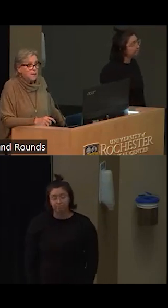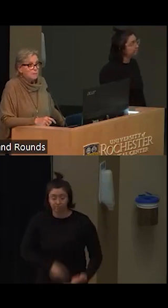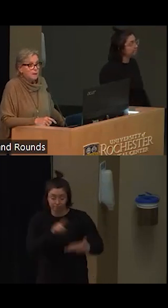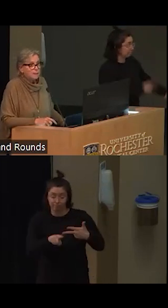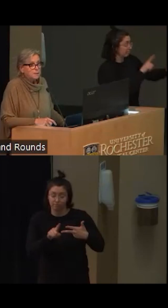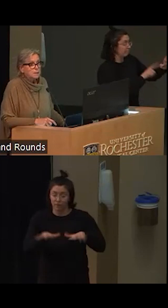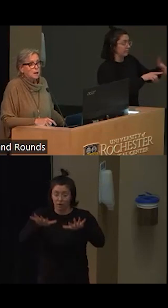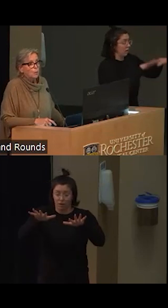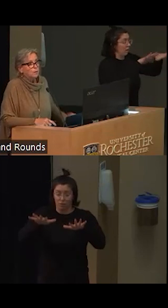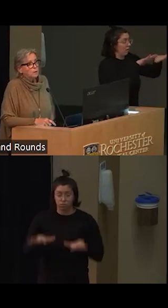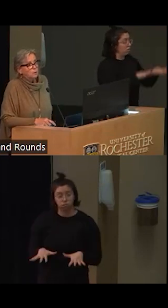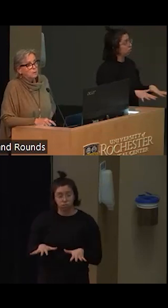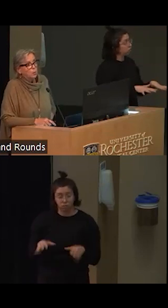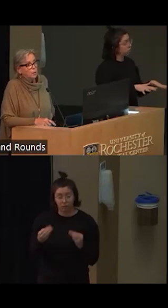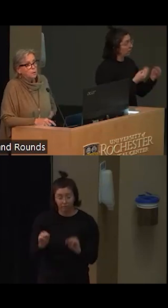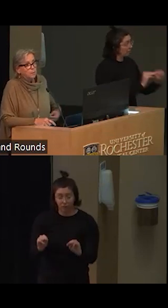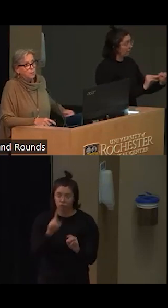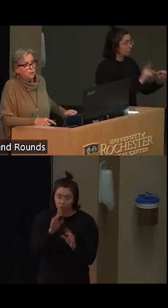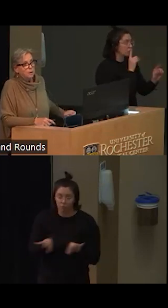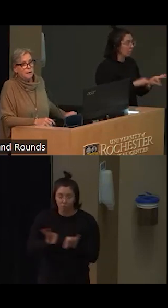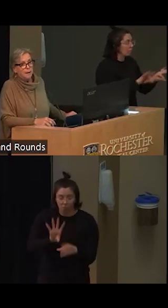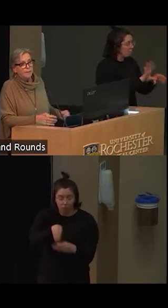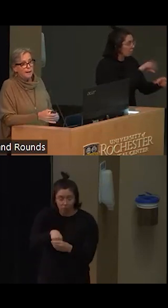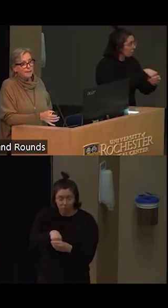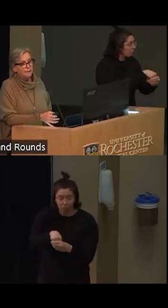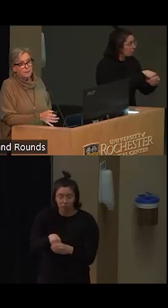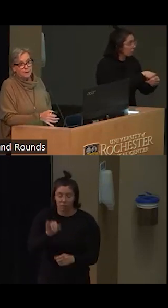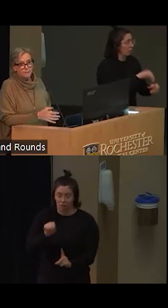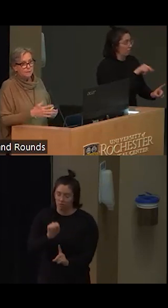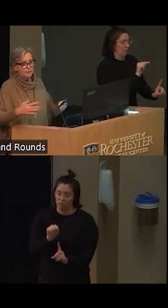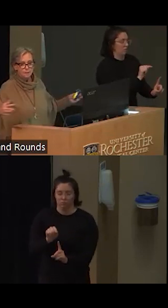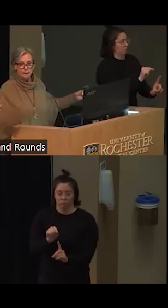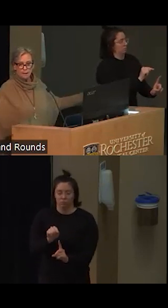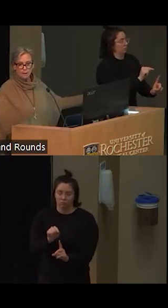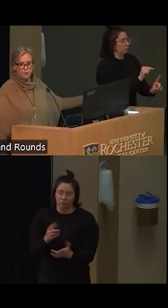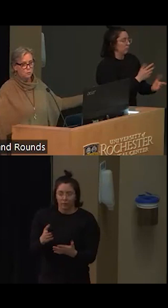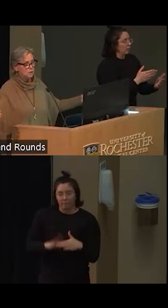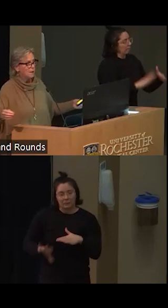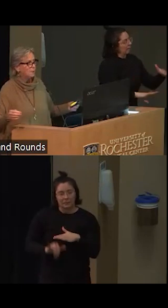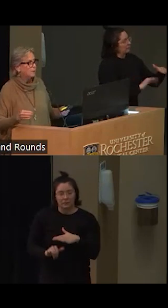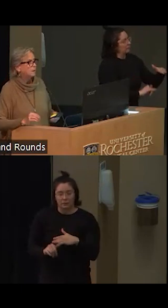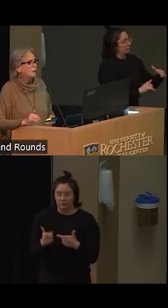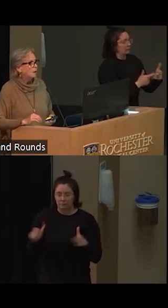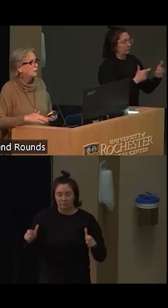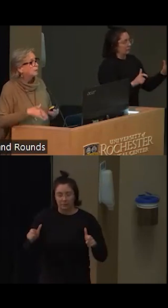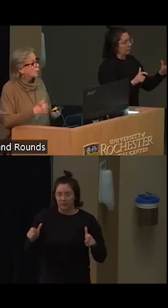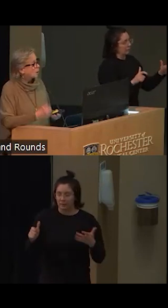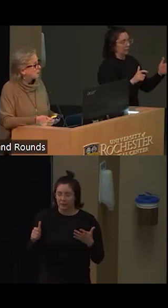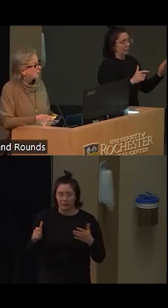calm down methods was another important component and that is basically a huge cabinet of a variety